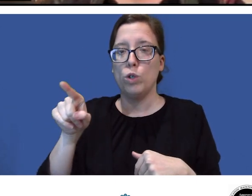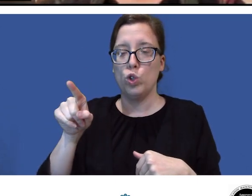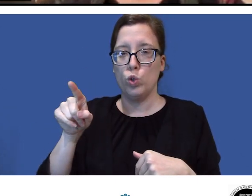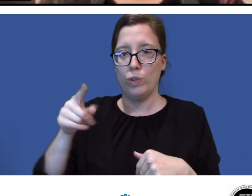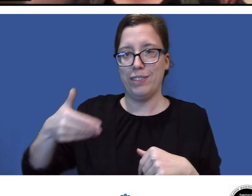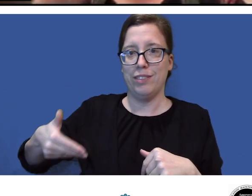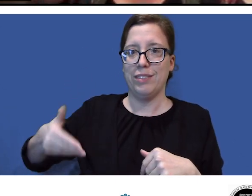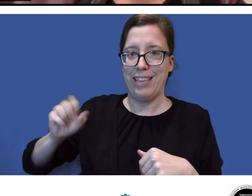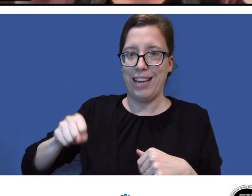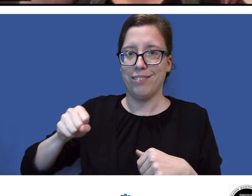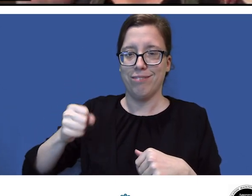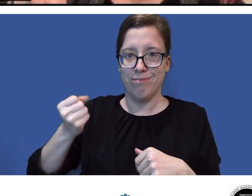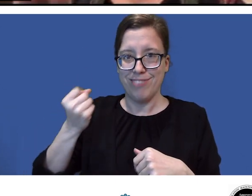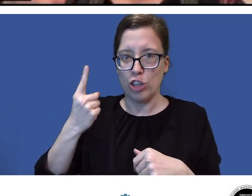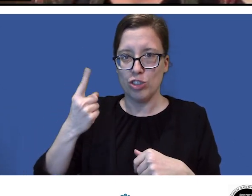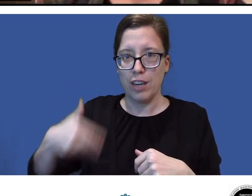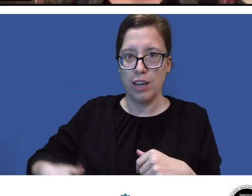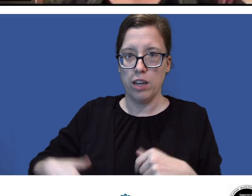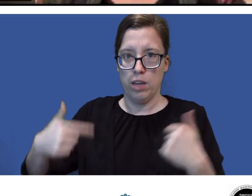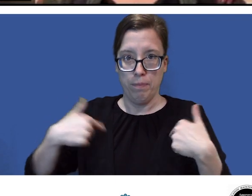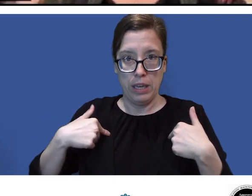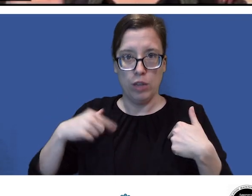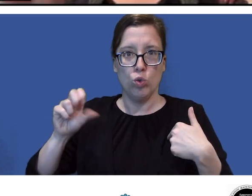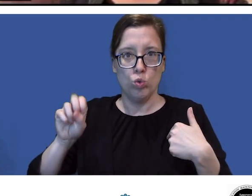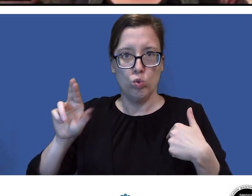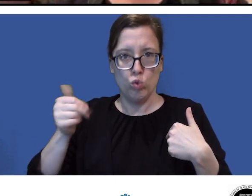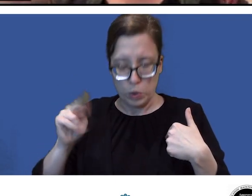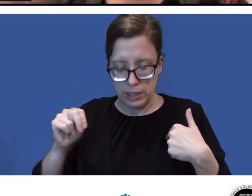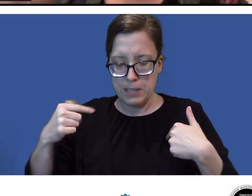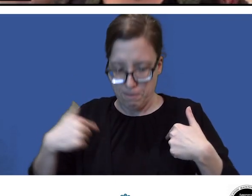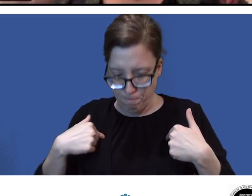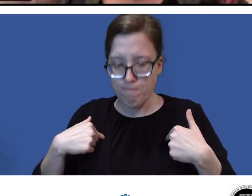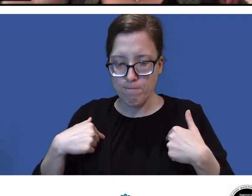of the most important things you can do, even if you don't have the particular